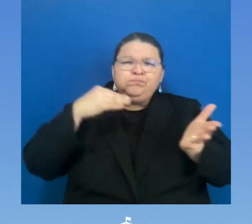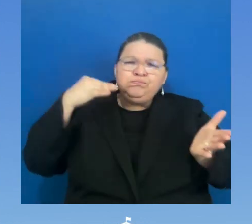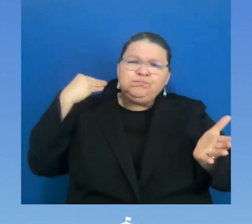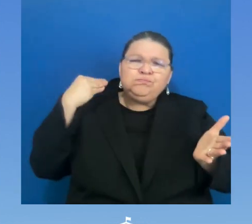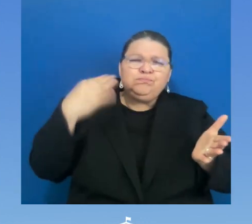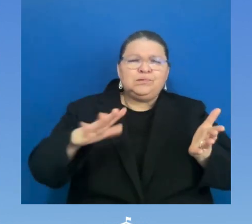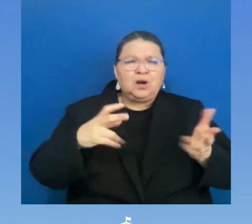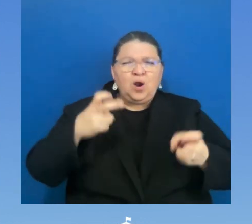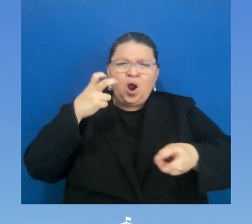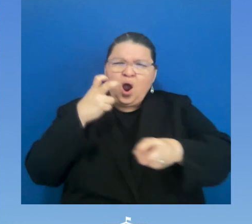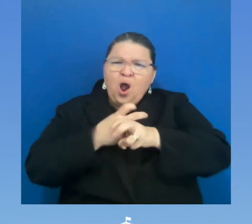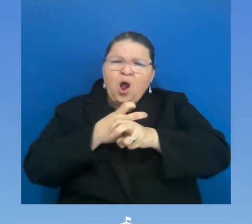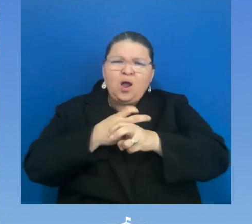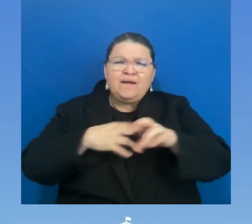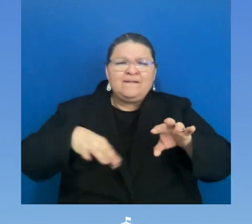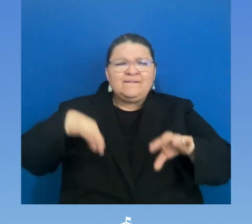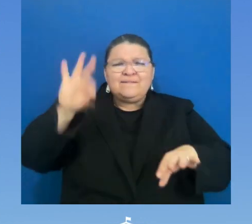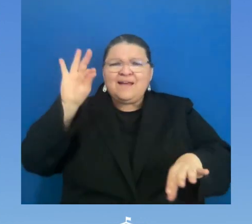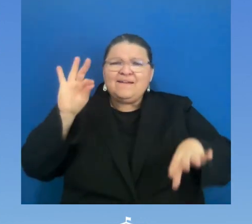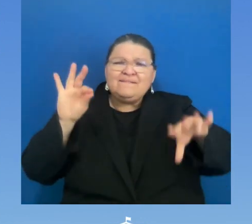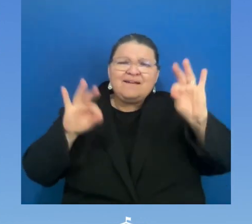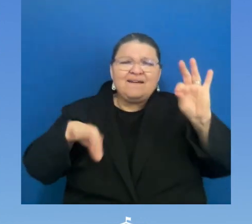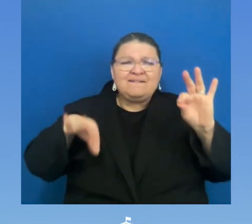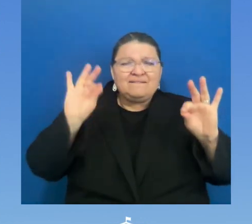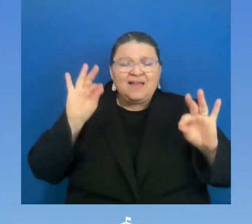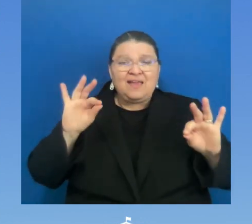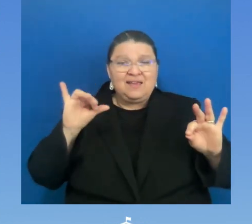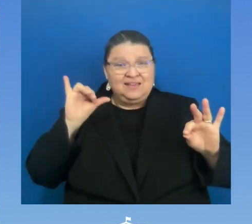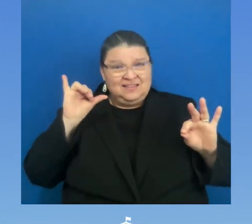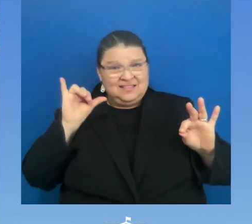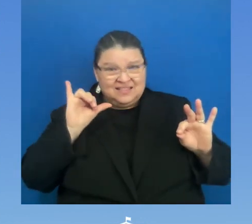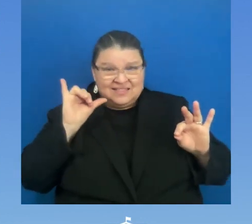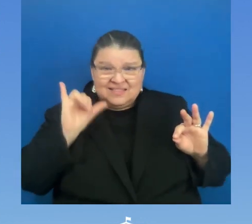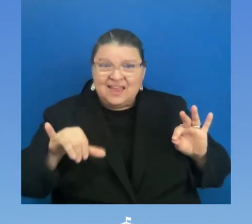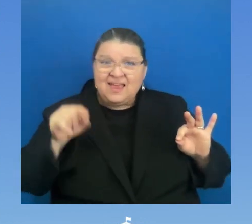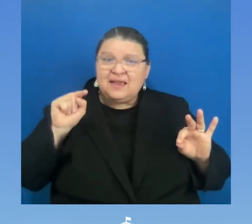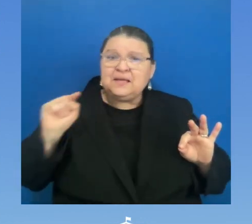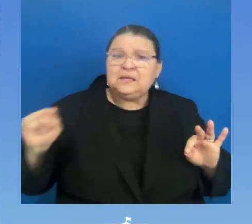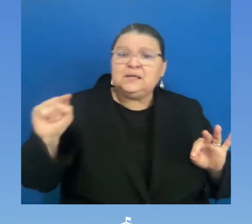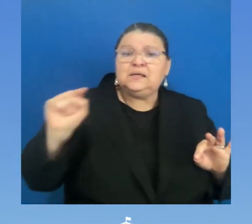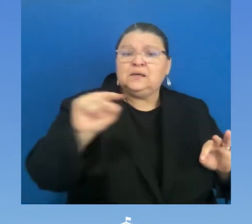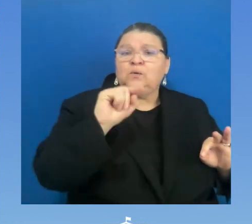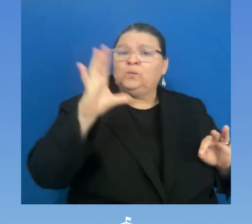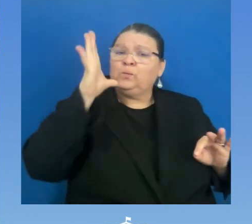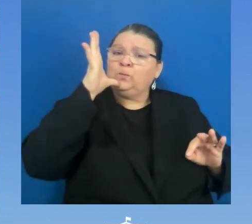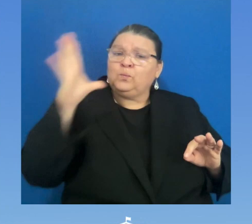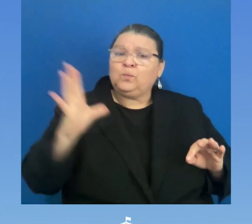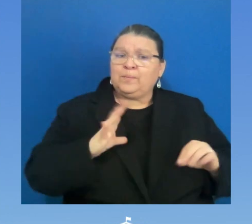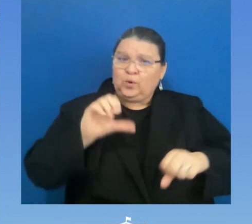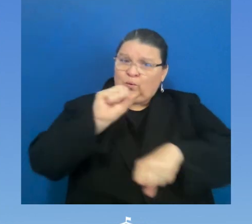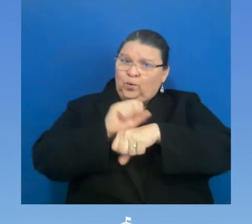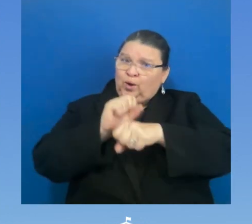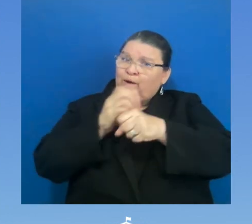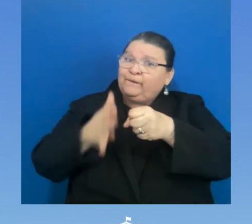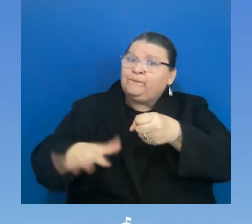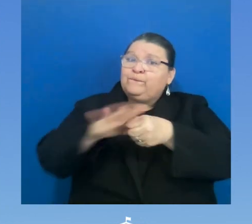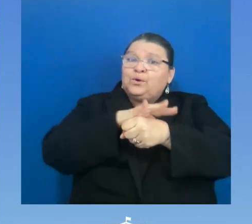who are working full time, year-round, make just 83 cents for every dollar that a man makes.